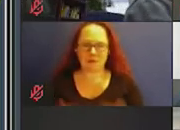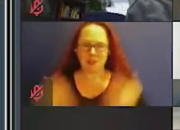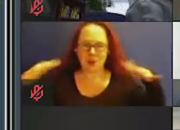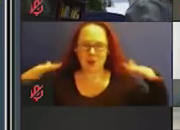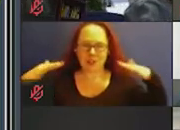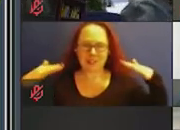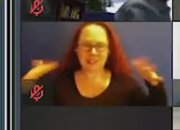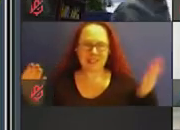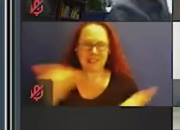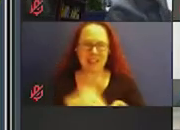Caller number nine.